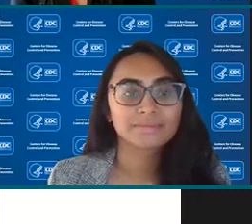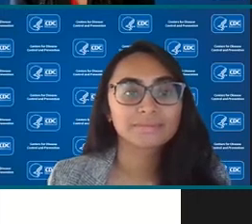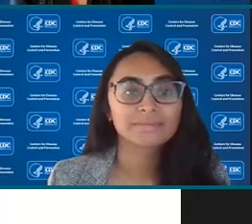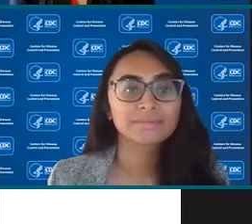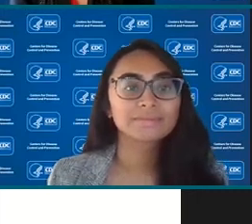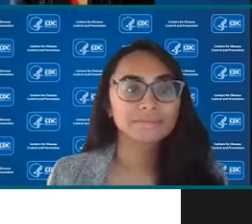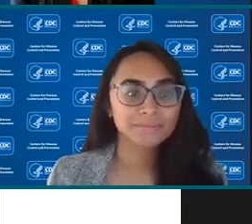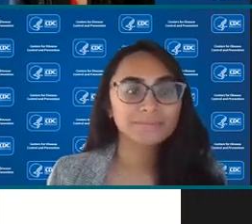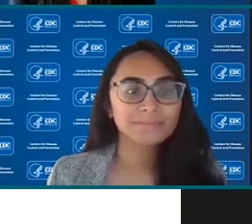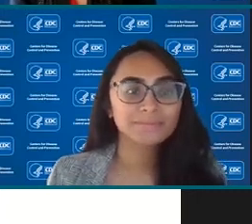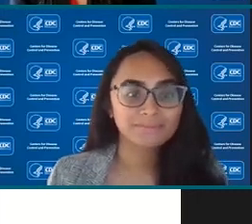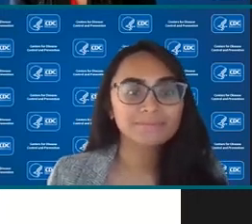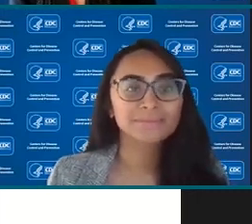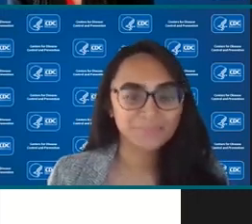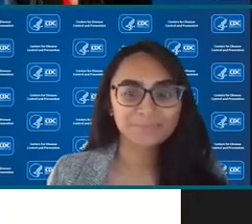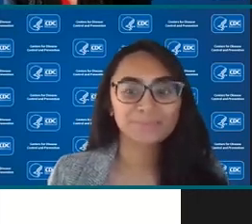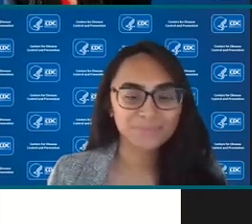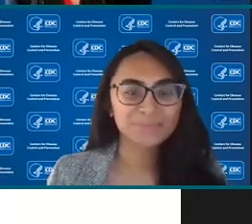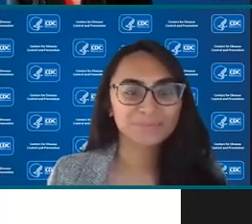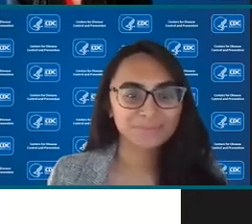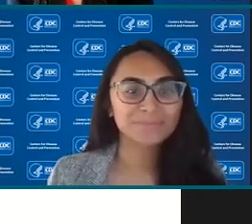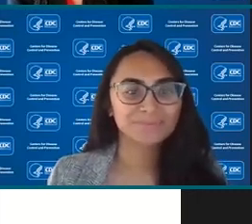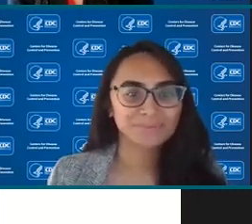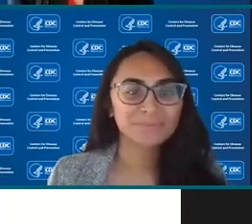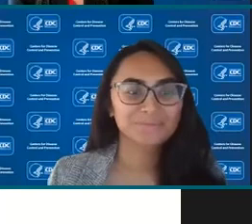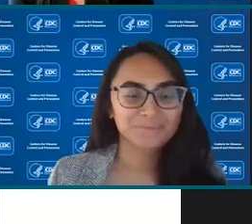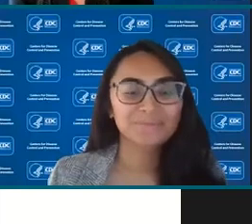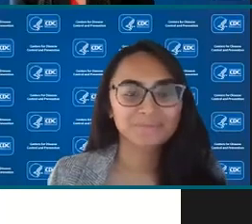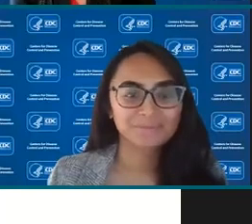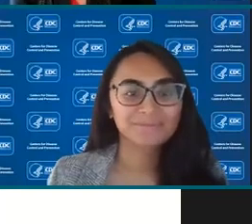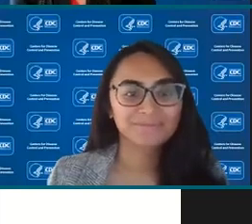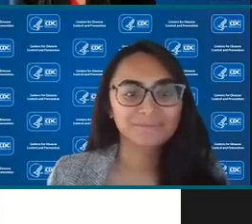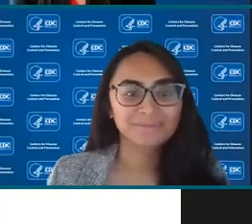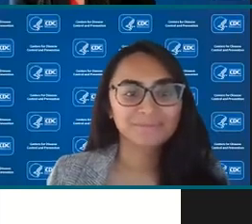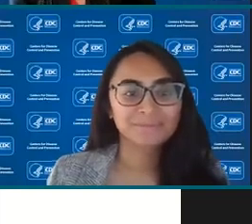So for us at the agency and in our task force, we simply use the resources that we